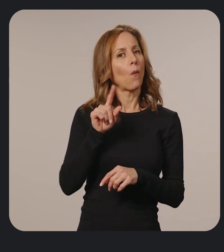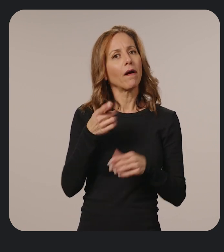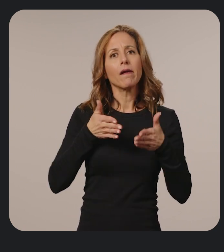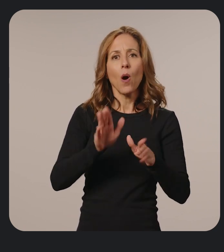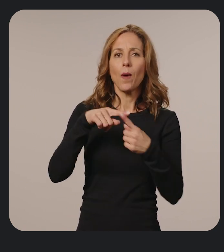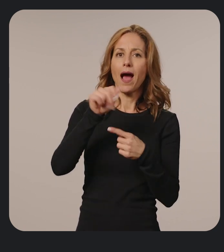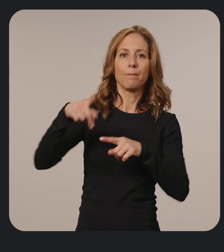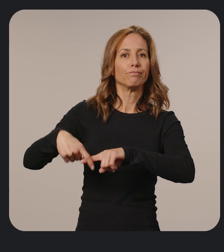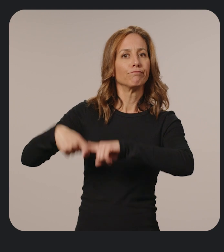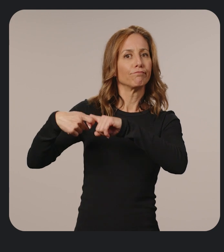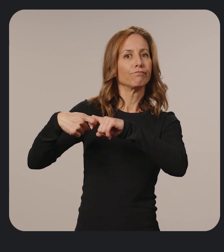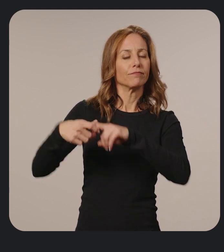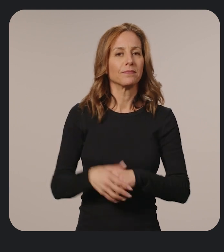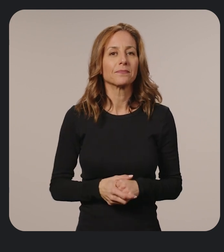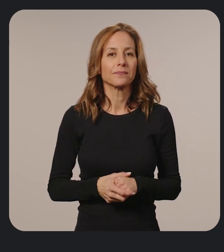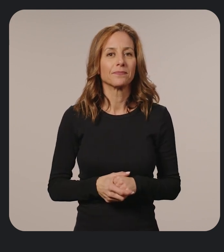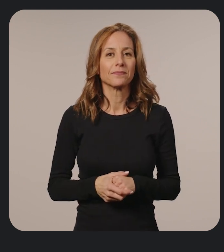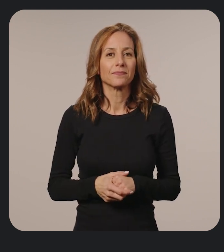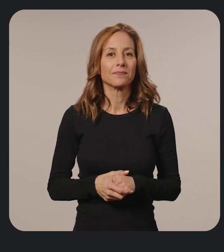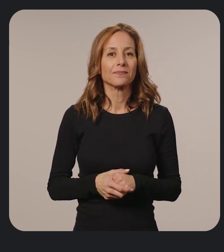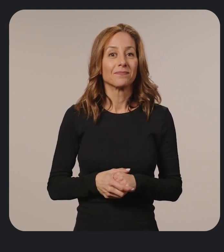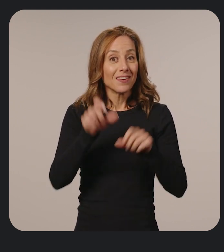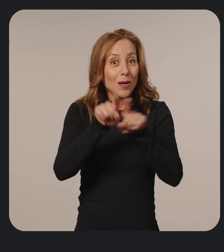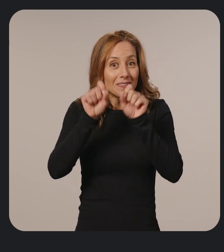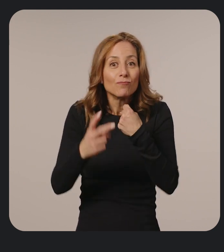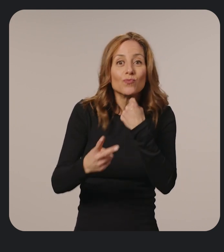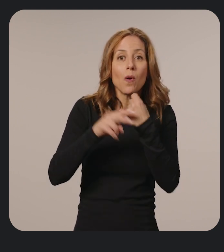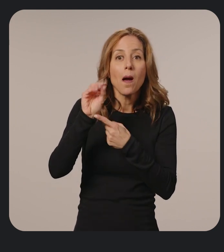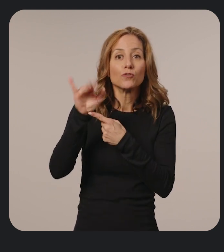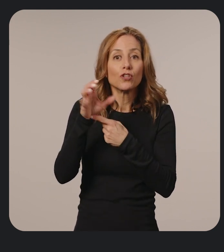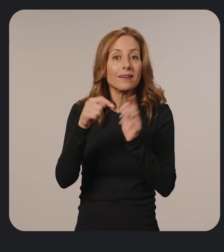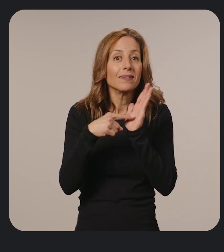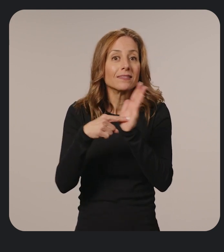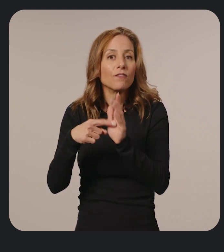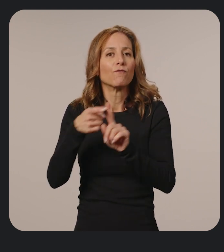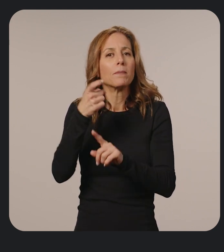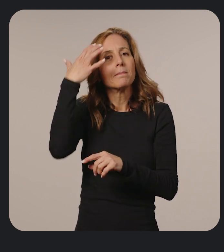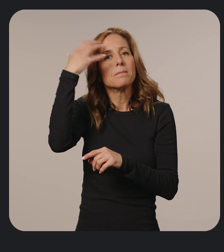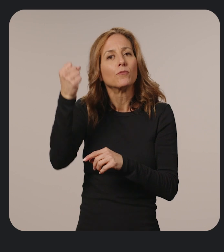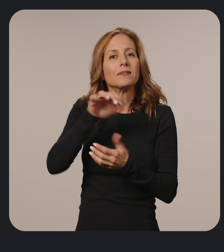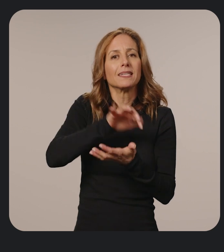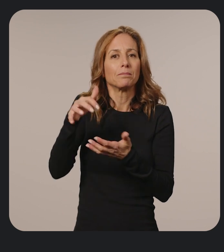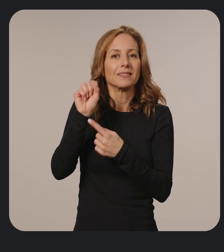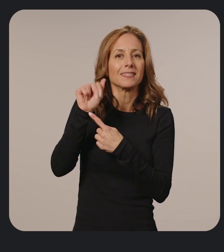This used to only be possible when an app was paused. You can also store other instances from a memory heap